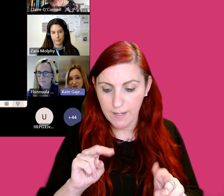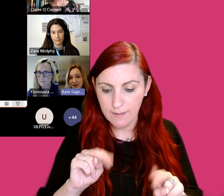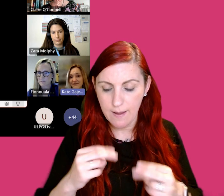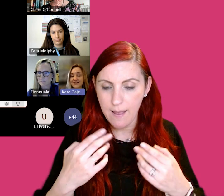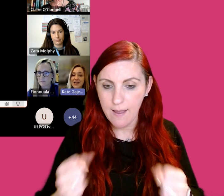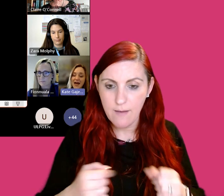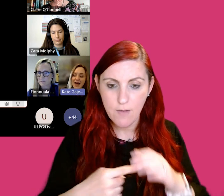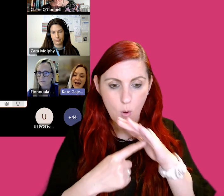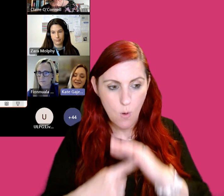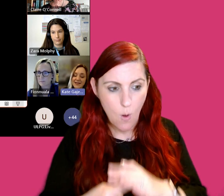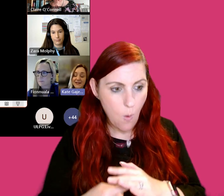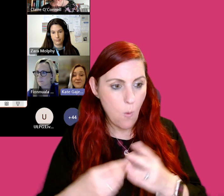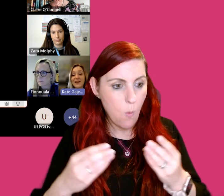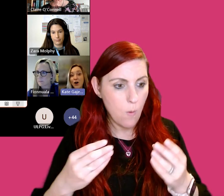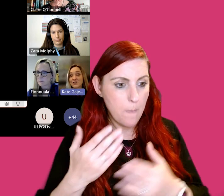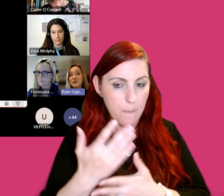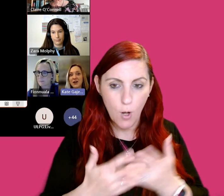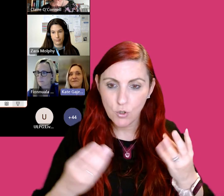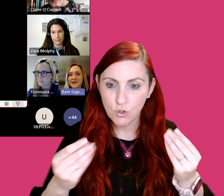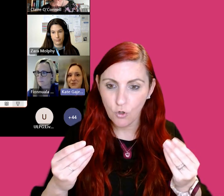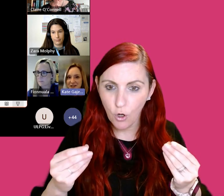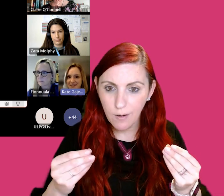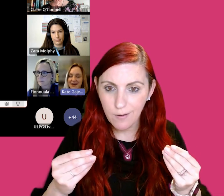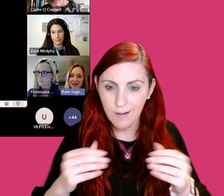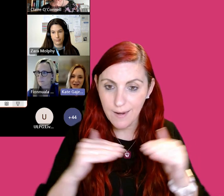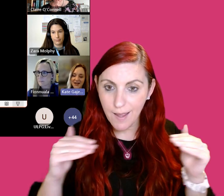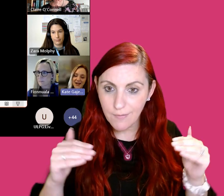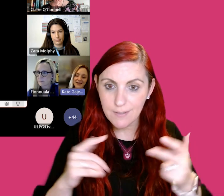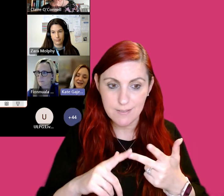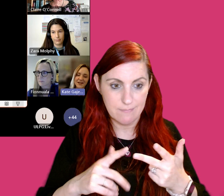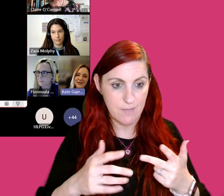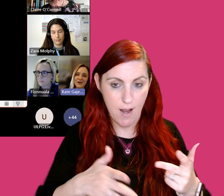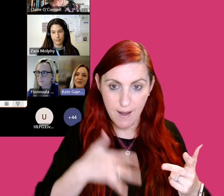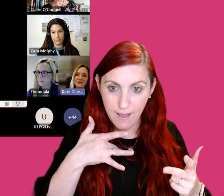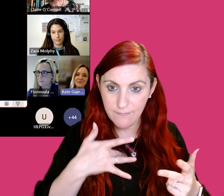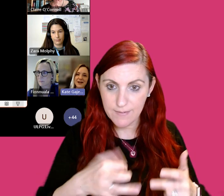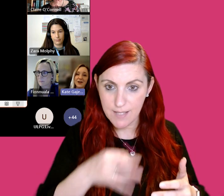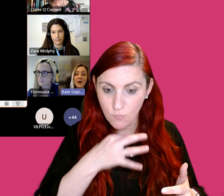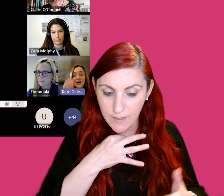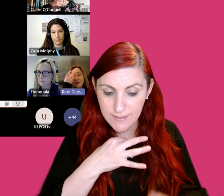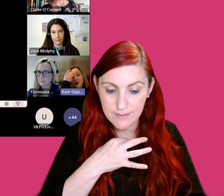blood sugar levels and and may cause your life at risk in a in a in in a long-term scenario